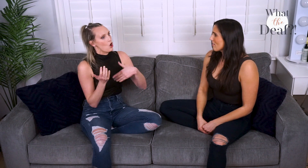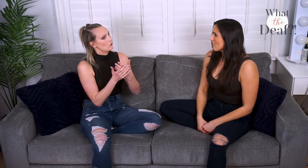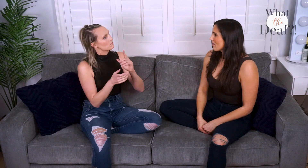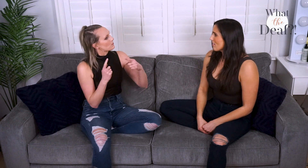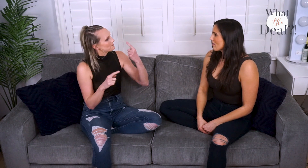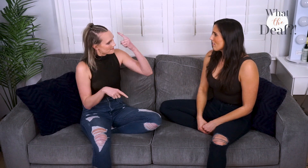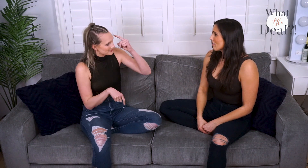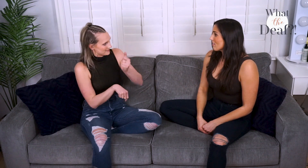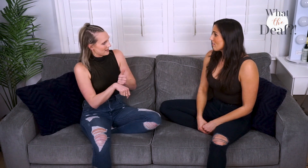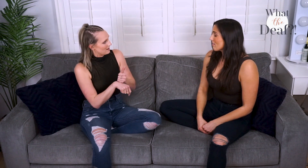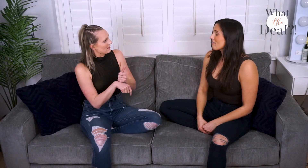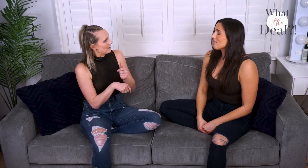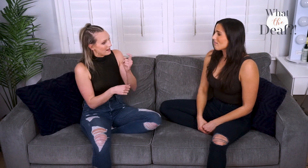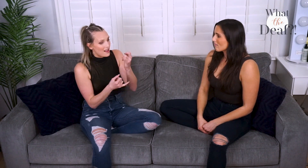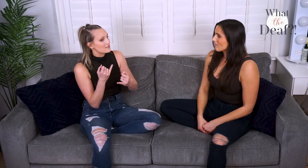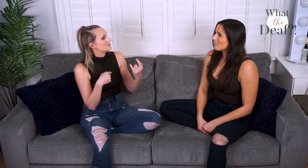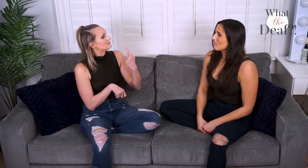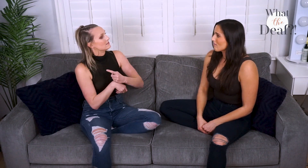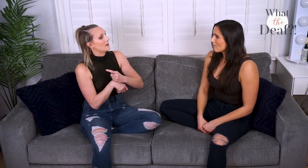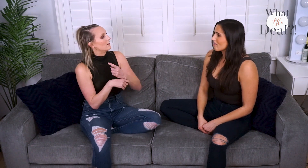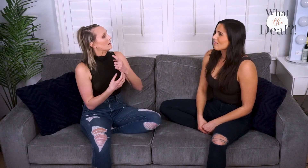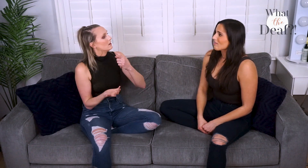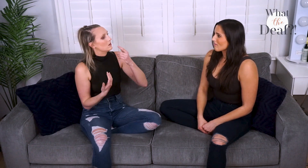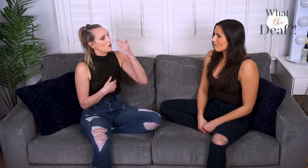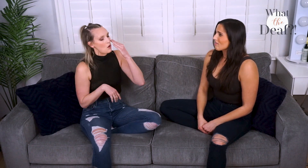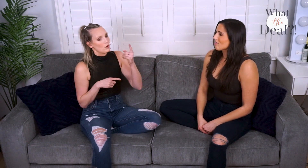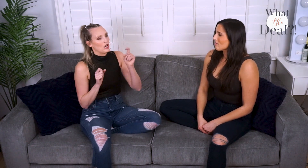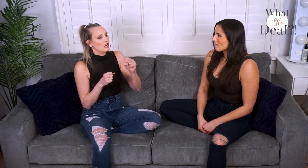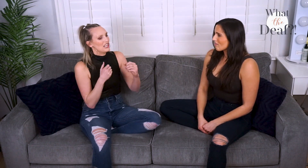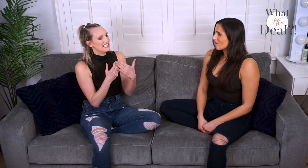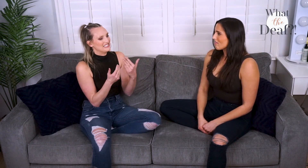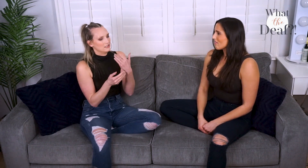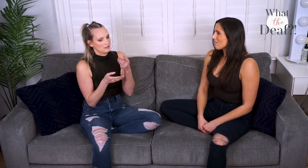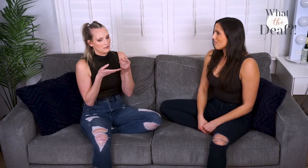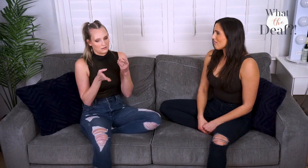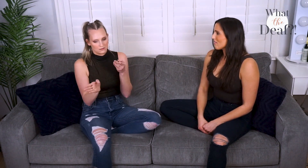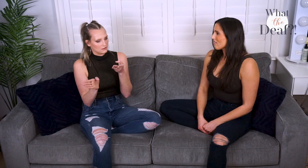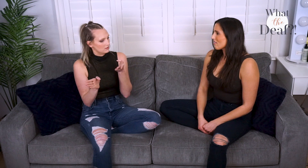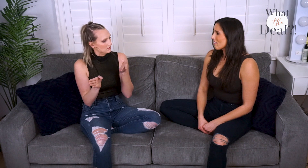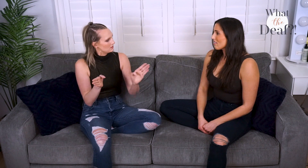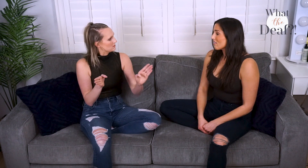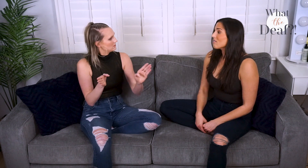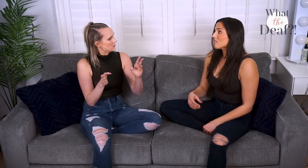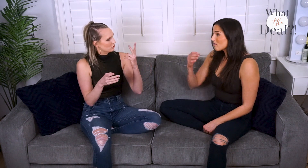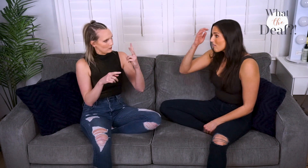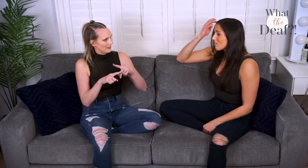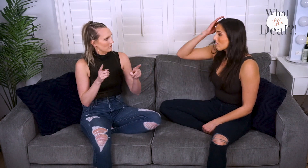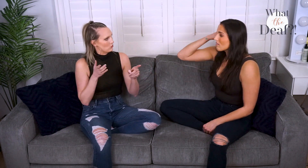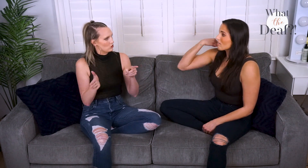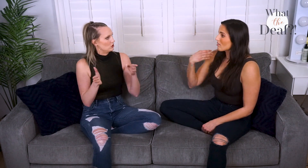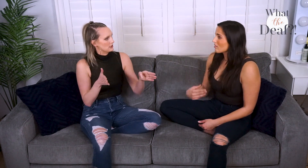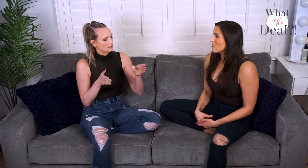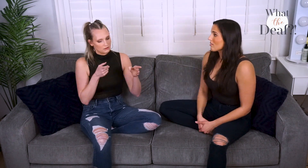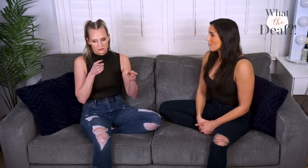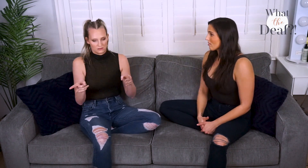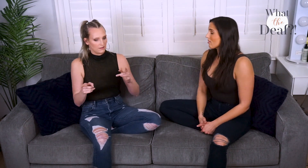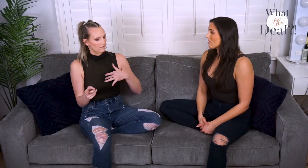but it's all about your mindset. At the end of the day, you know, you could easily just go one way or another, like there's two different ways.